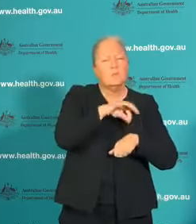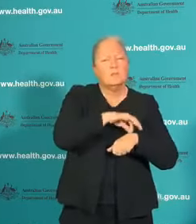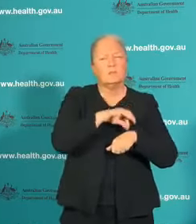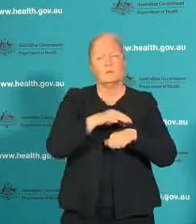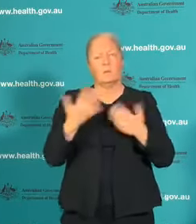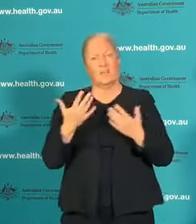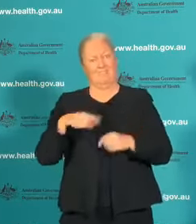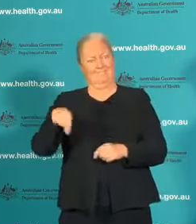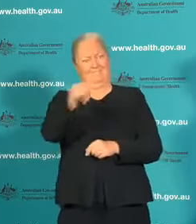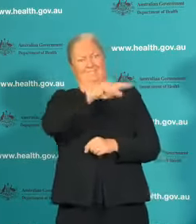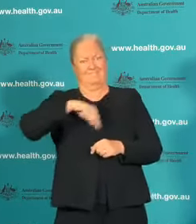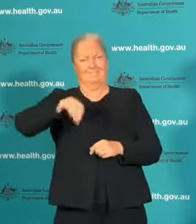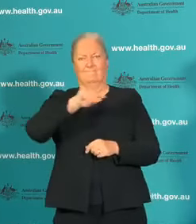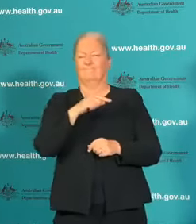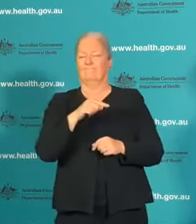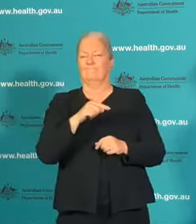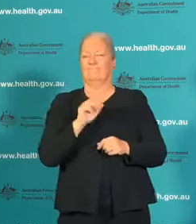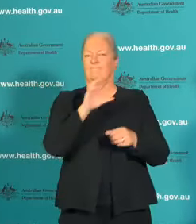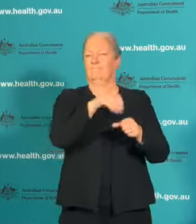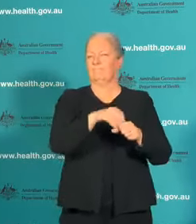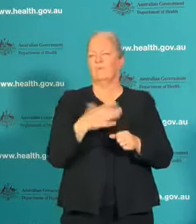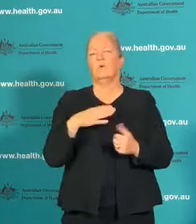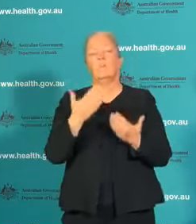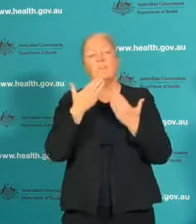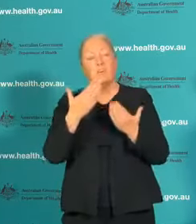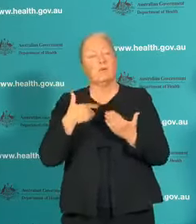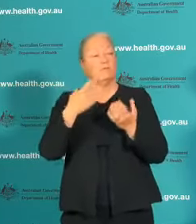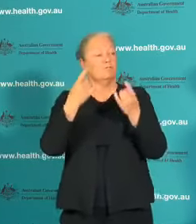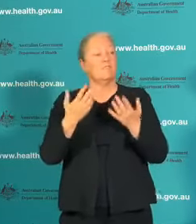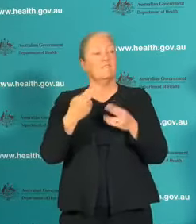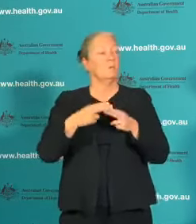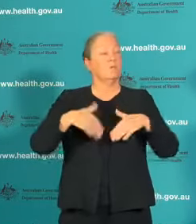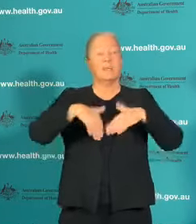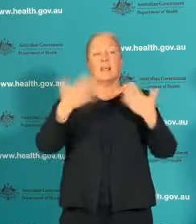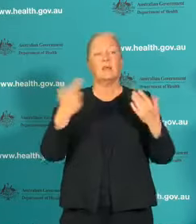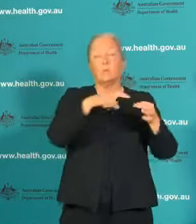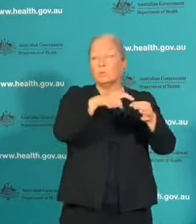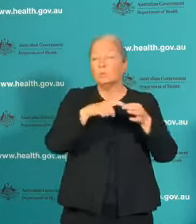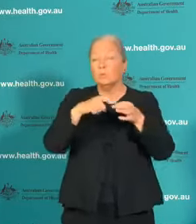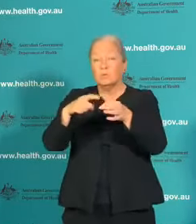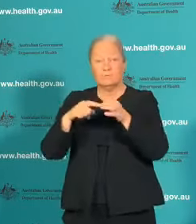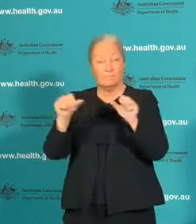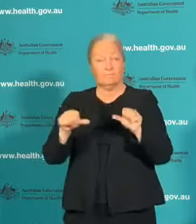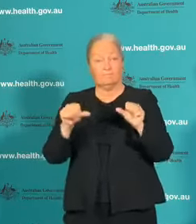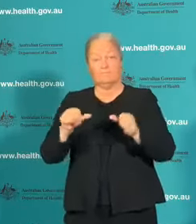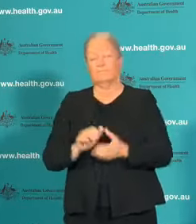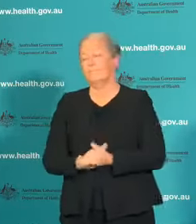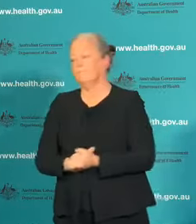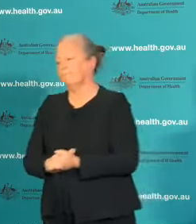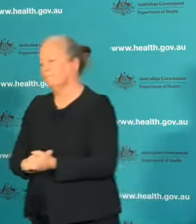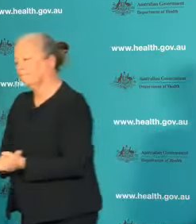health care networks. Thank you I'm very happy to take any questions. Reporter: Professor Kidd, if I can just take you back to the death toll,